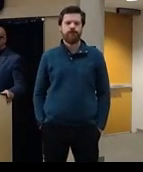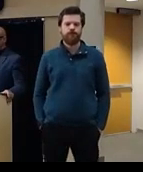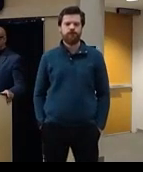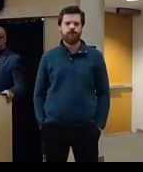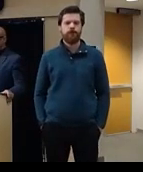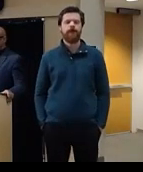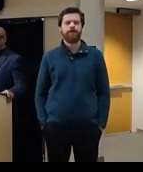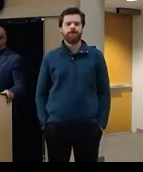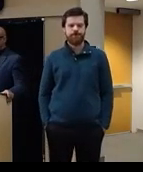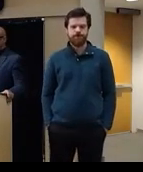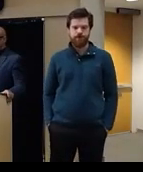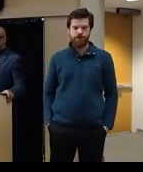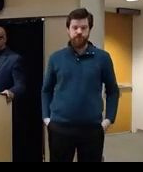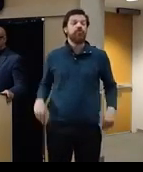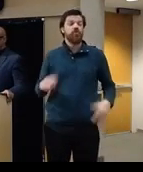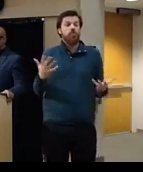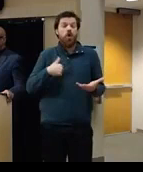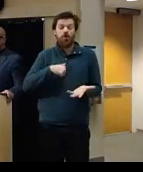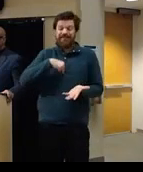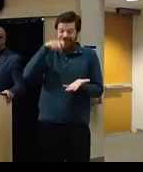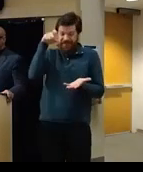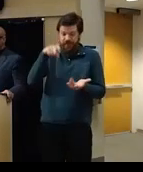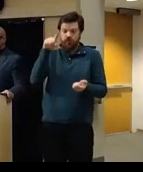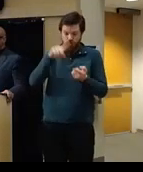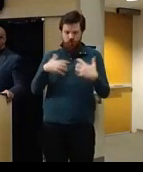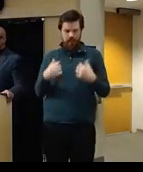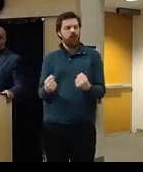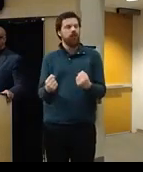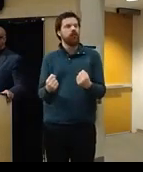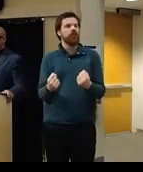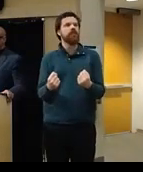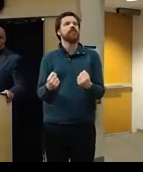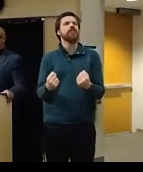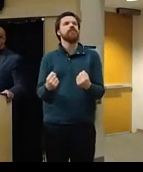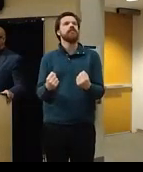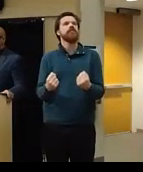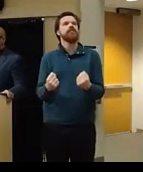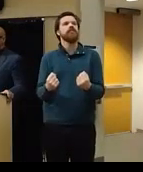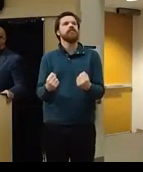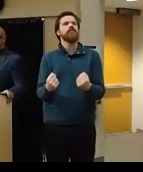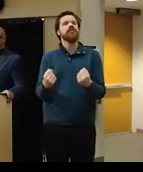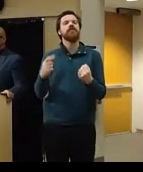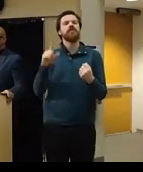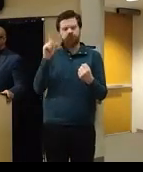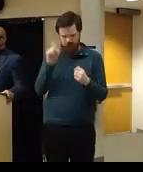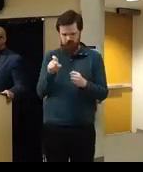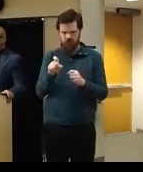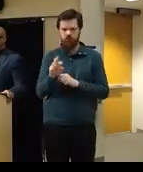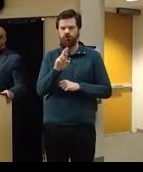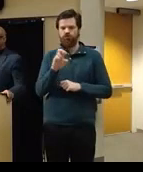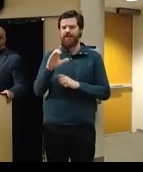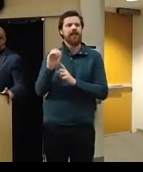what we really need in order to heal is that we must heal ourselves we must reclaim our own